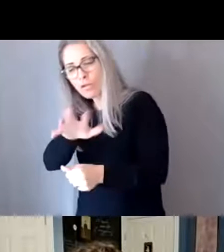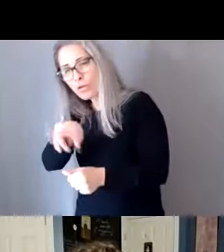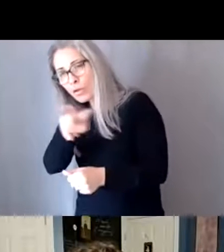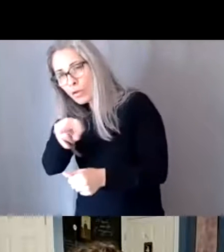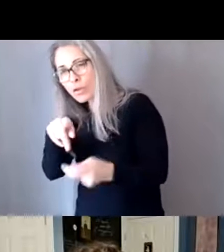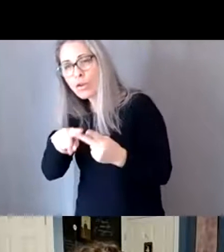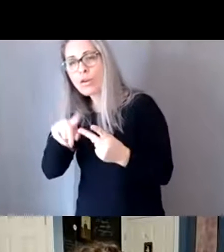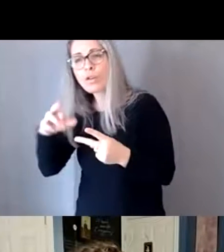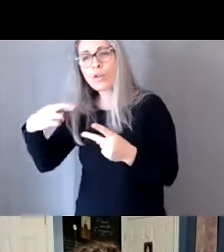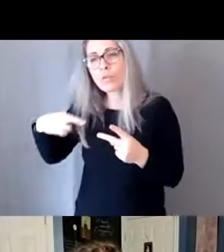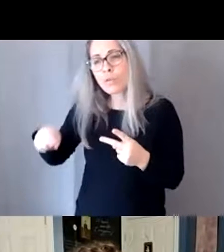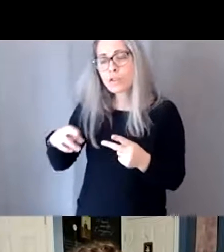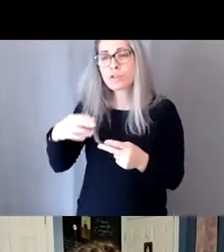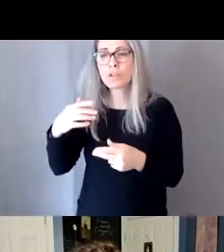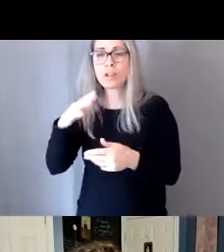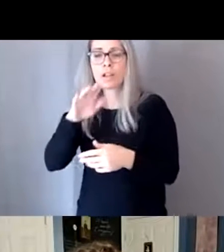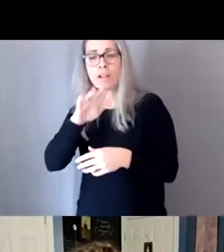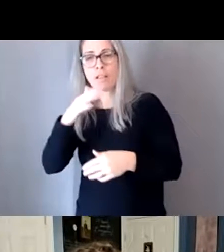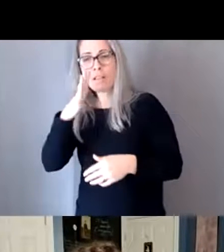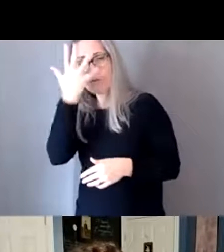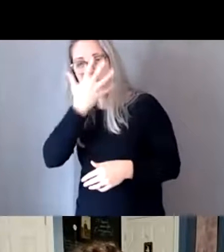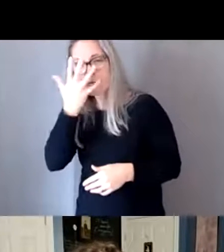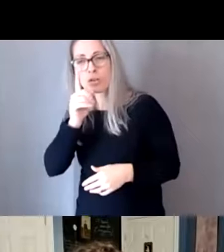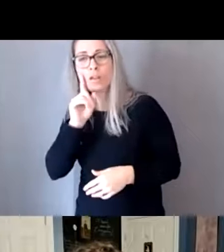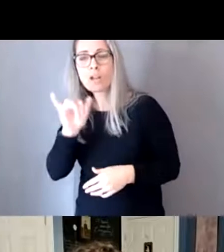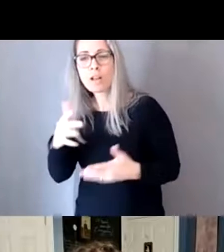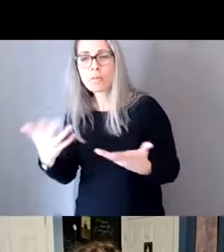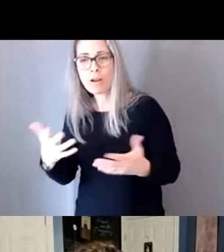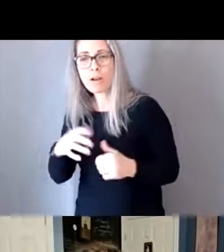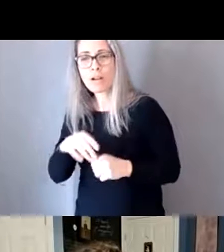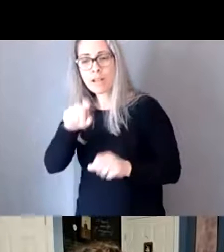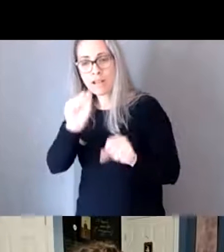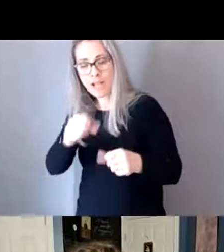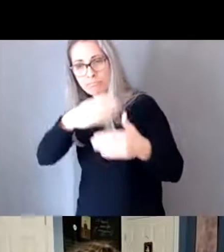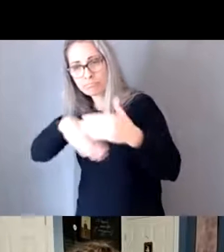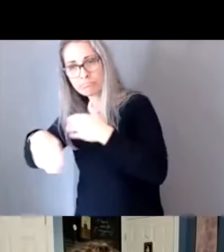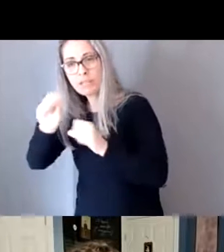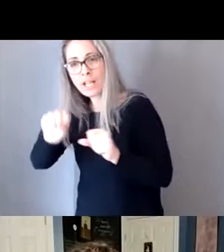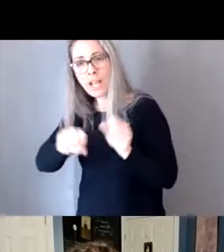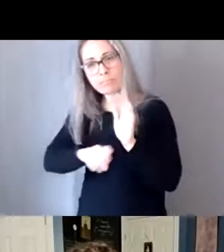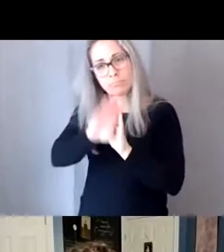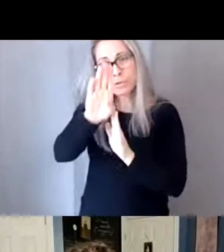and or their ability to satisfactorily reproduce excel and behave